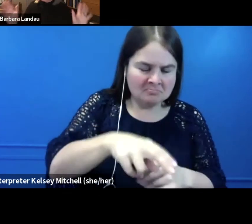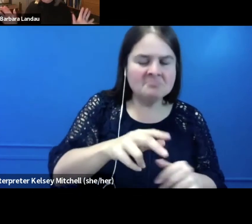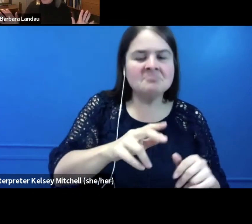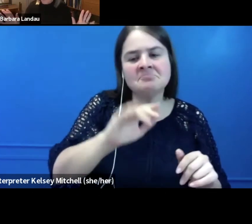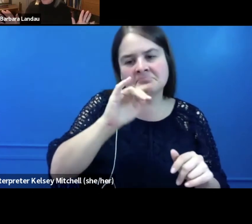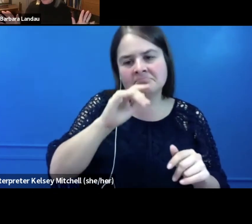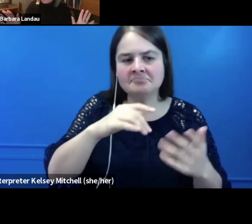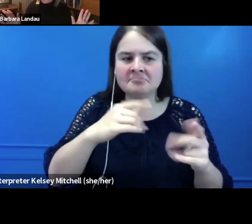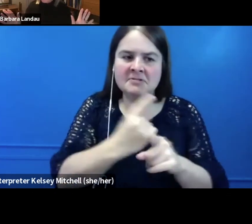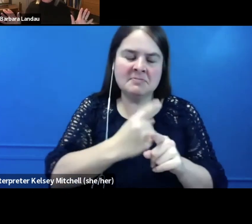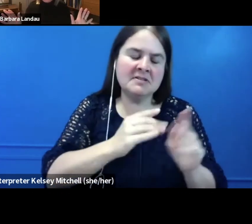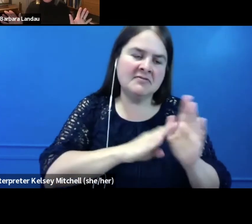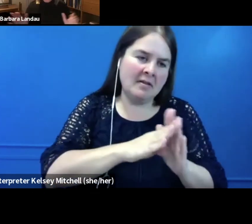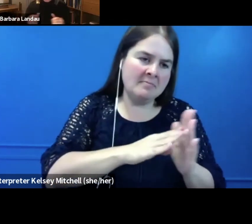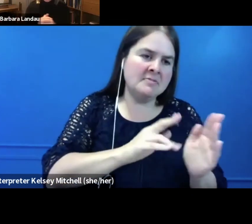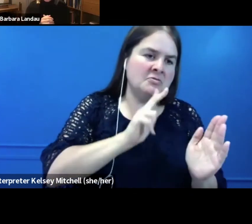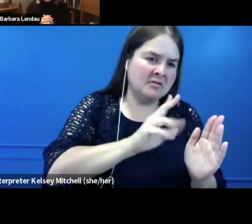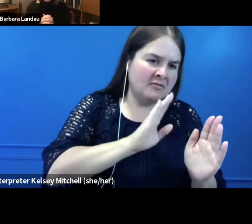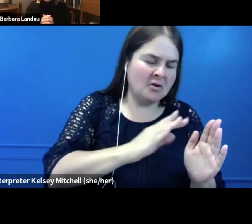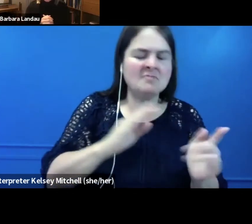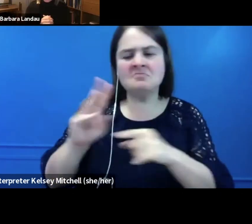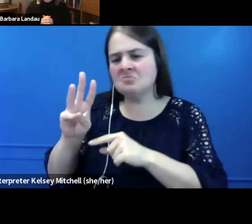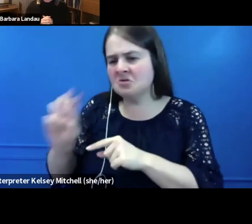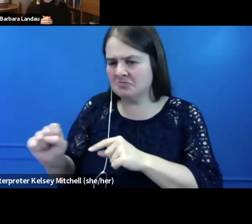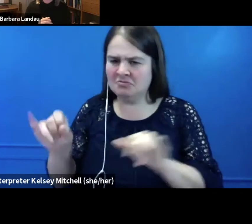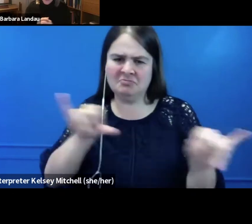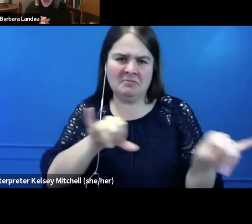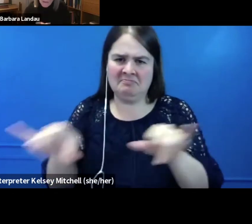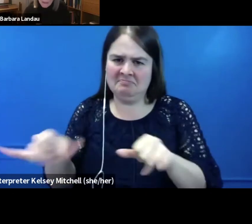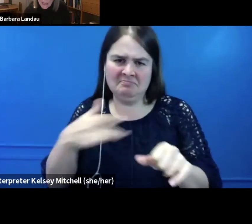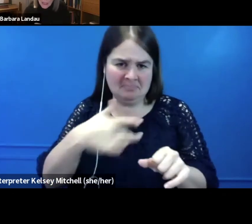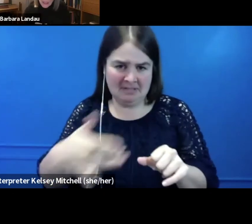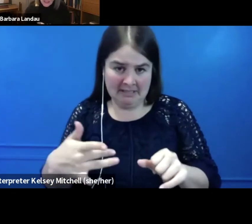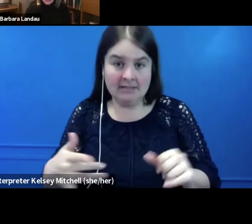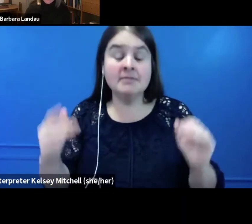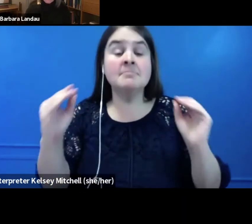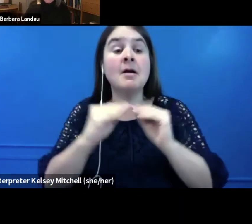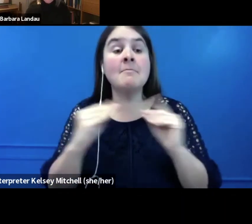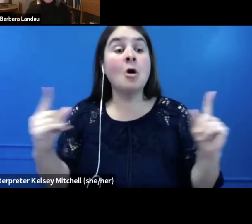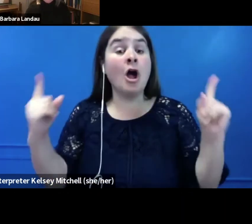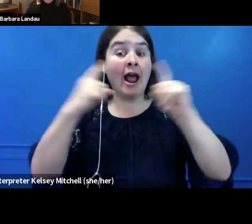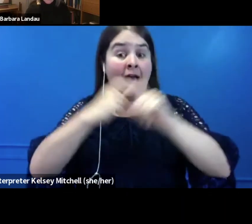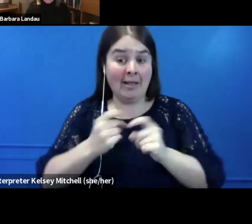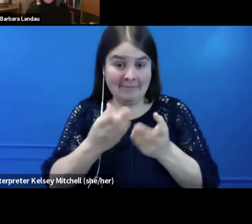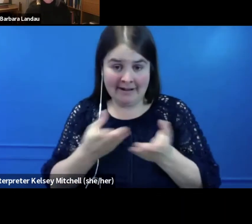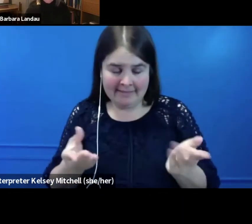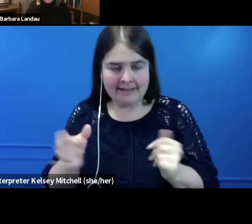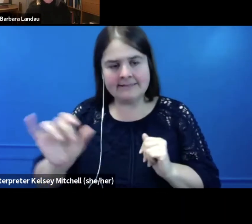people with williams syndrome